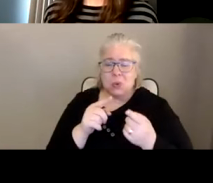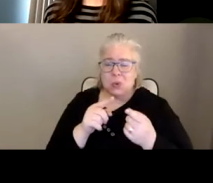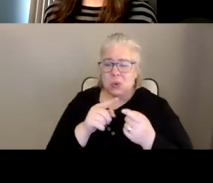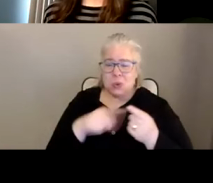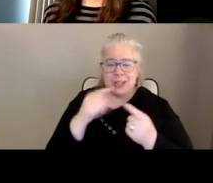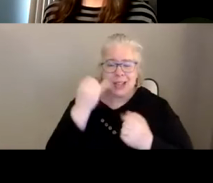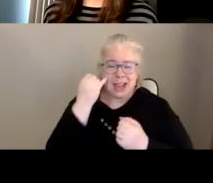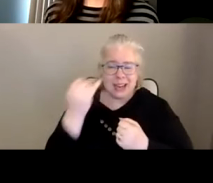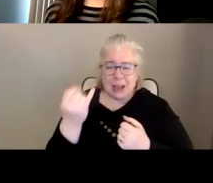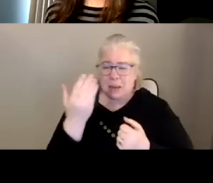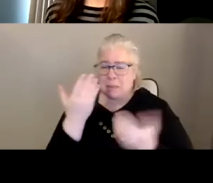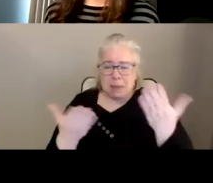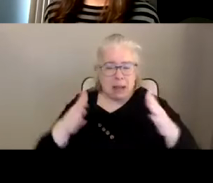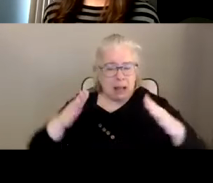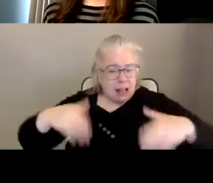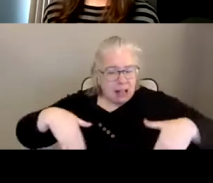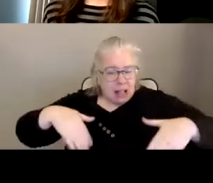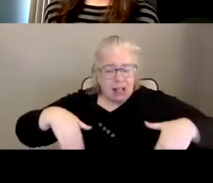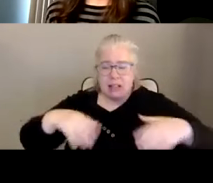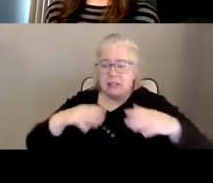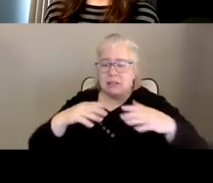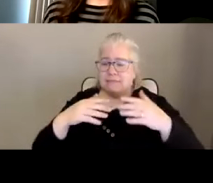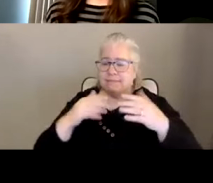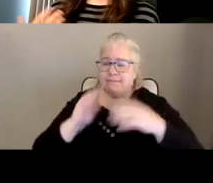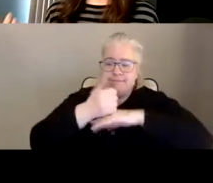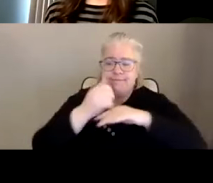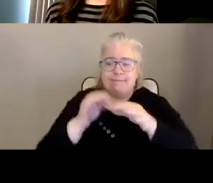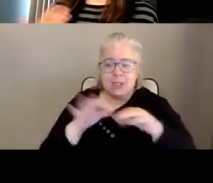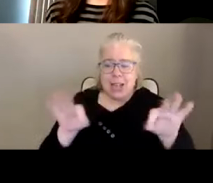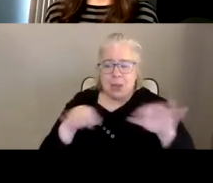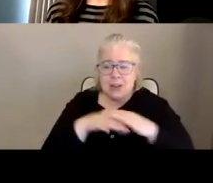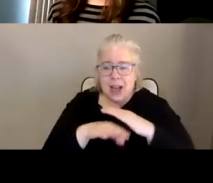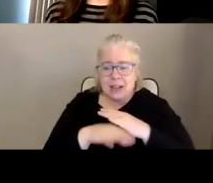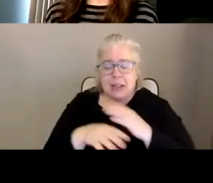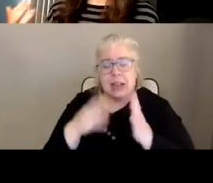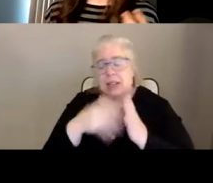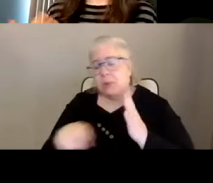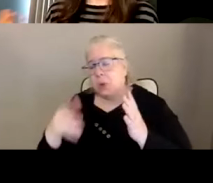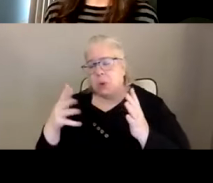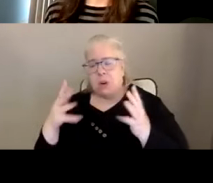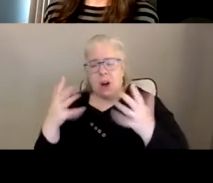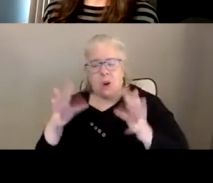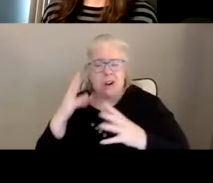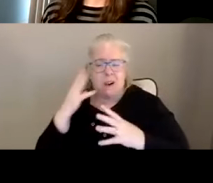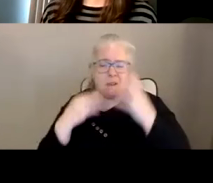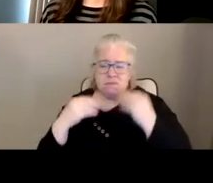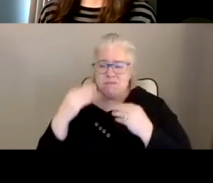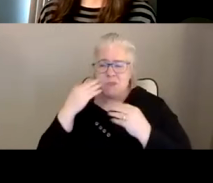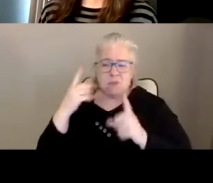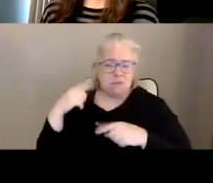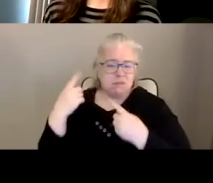or accessing translation work. And some of you may already be doing this old hack. Some of you, I know our folks